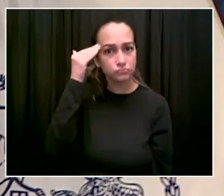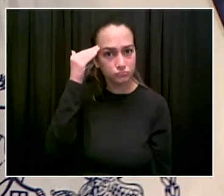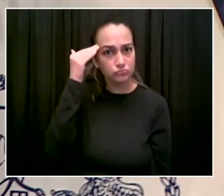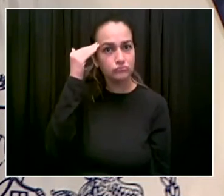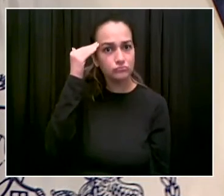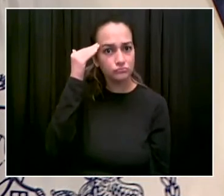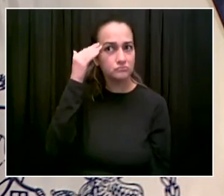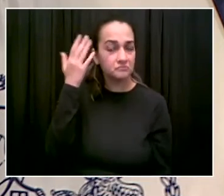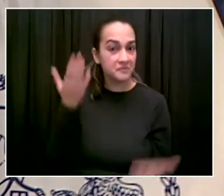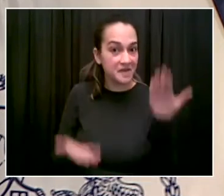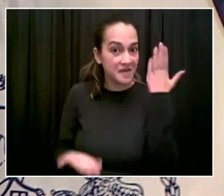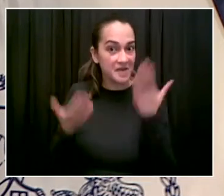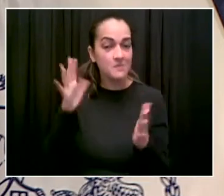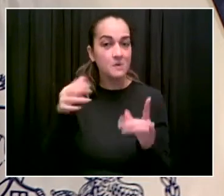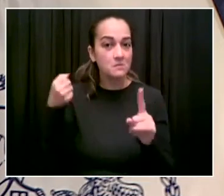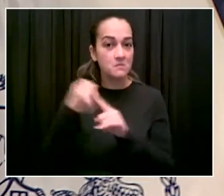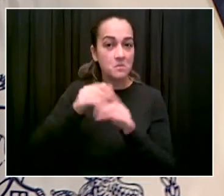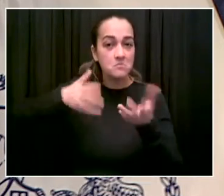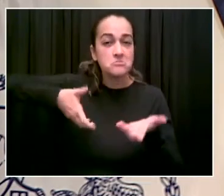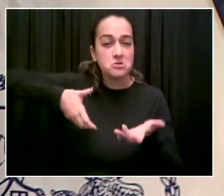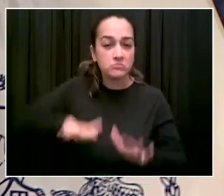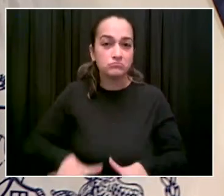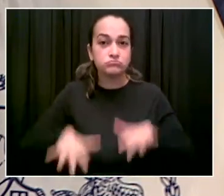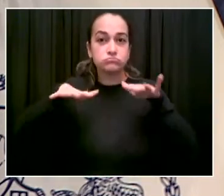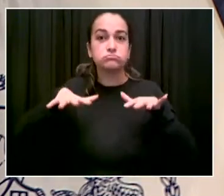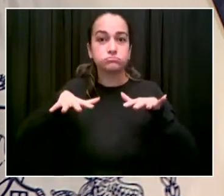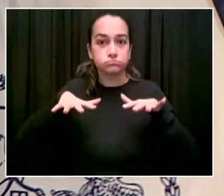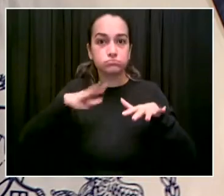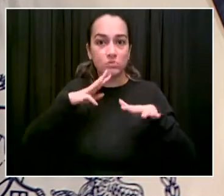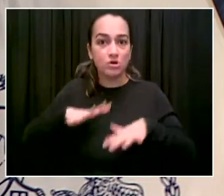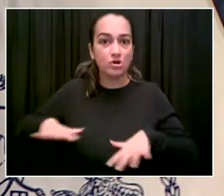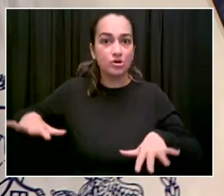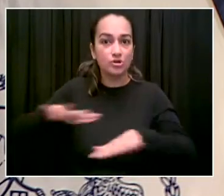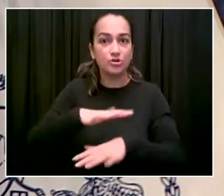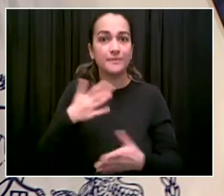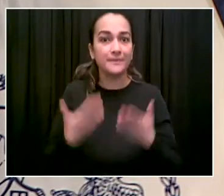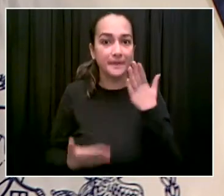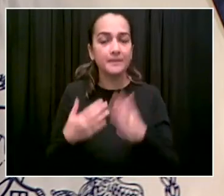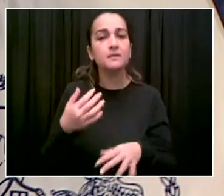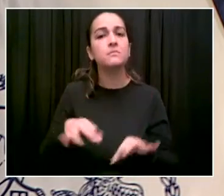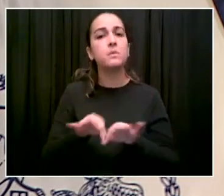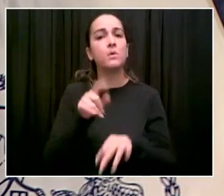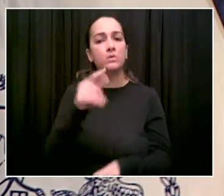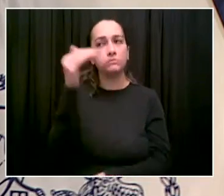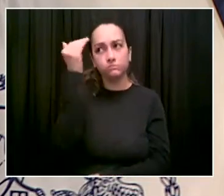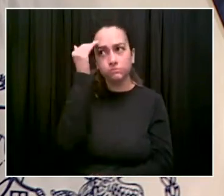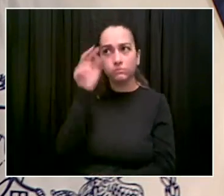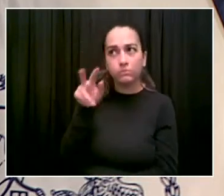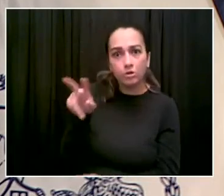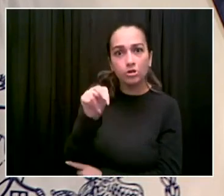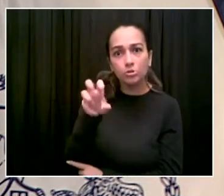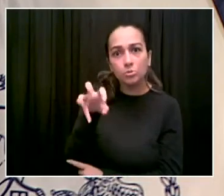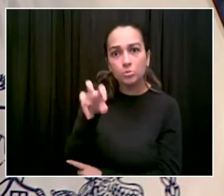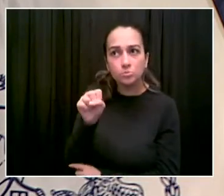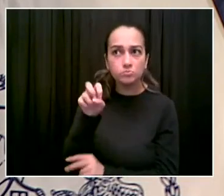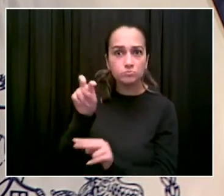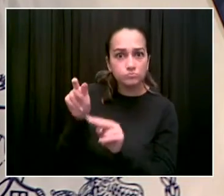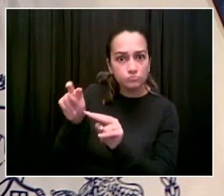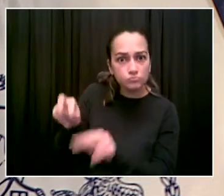IS IN EFFECT NOW AND GOING UNTIL P.M. . THERE IS A LOT